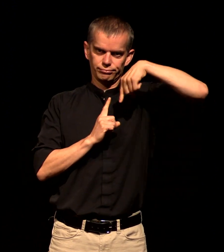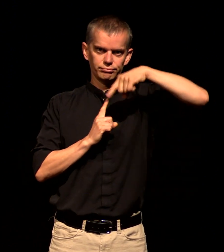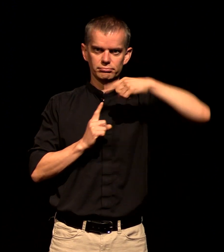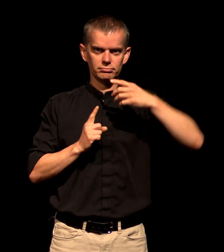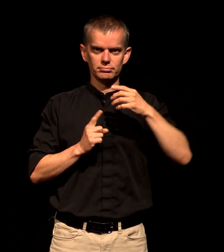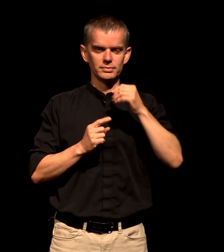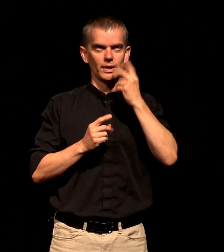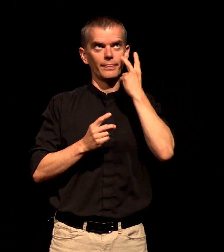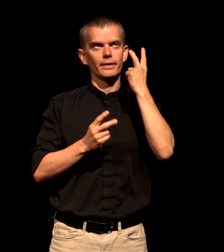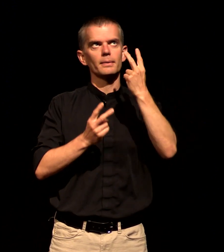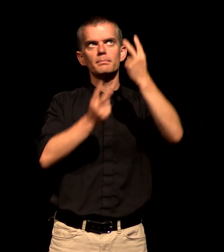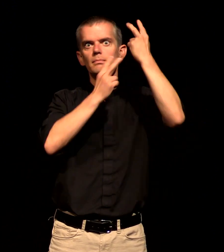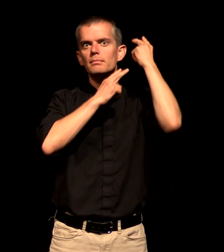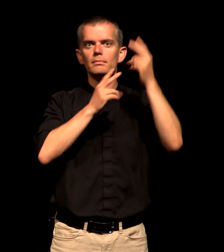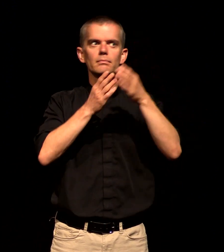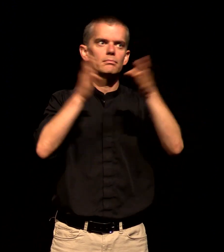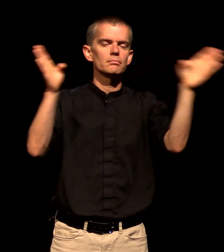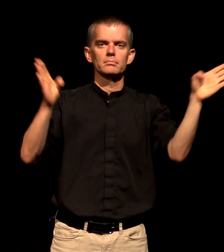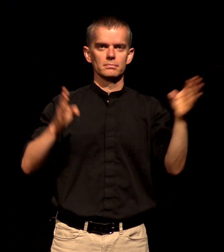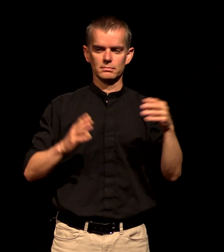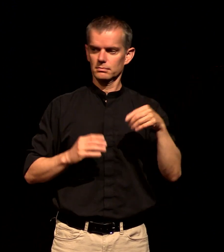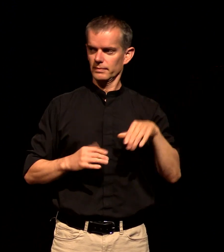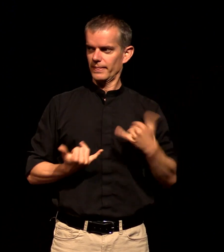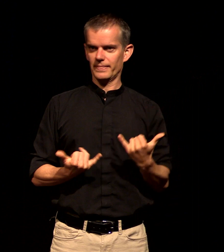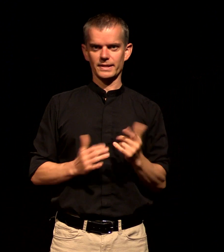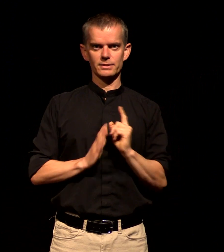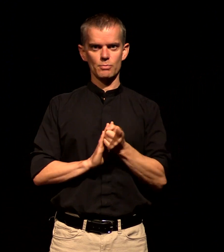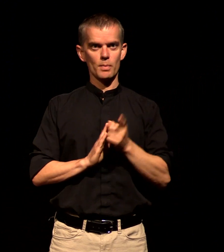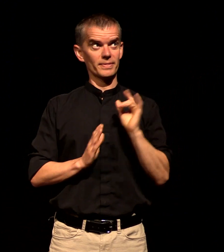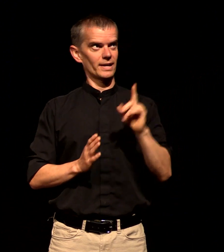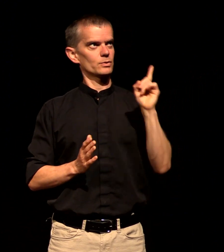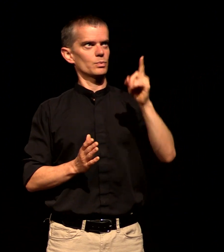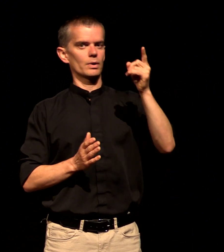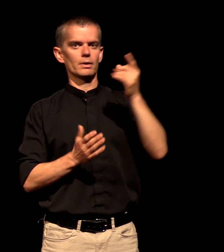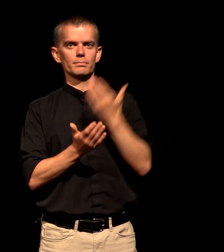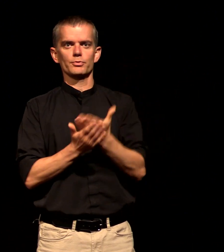if this moment in time offers the only proof or evidence of